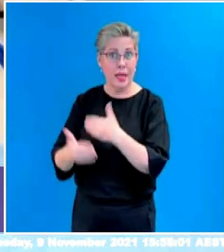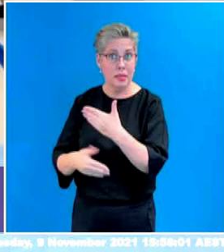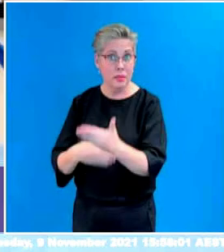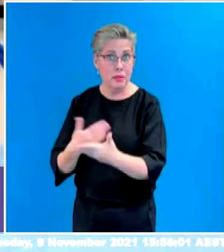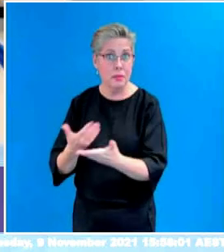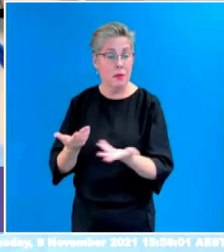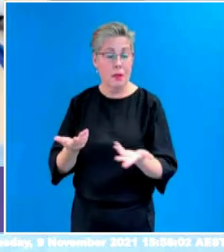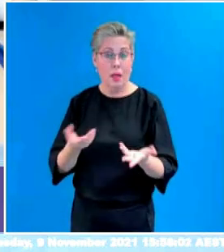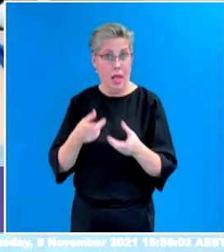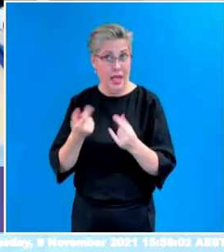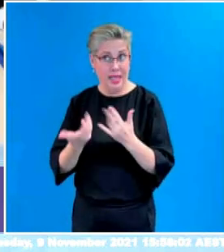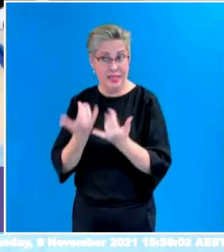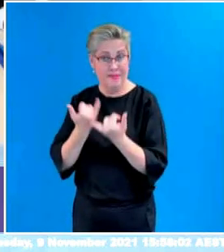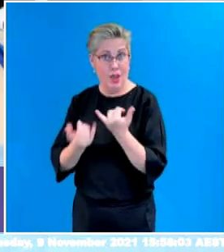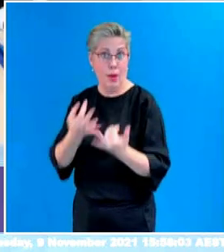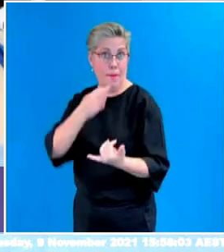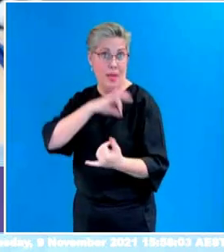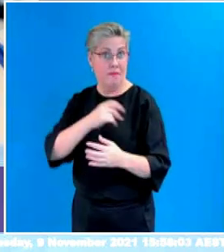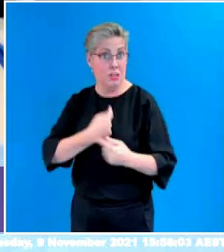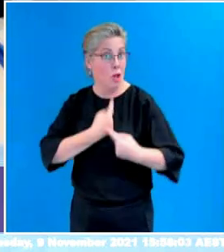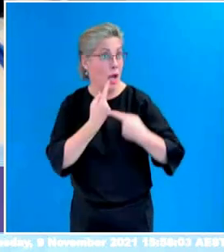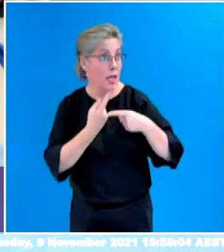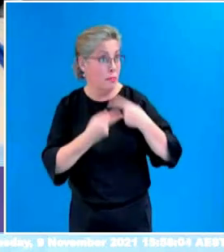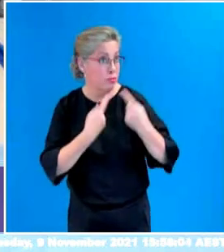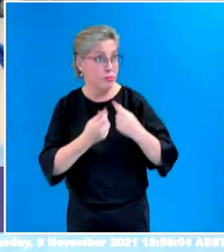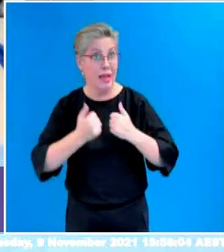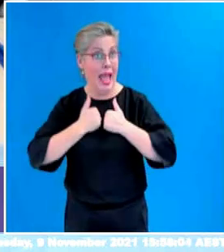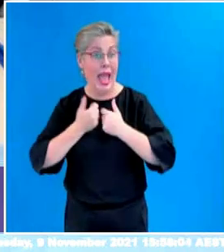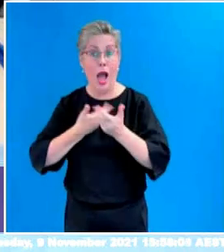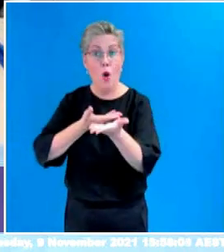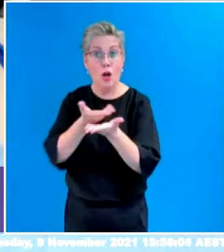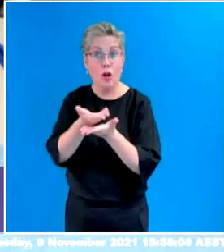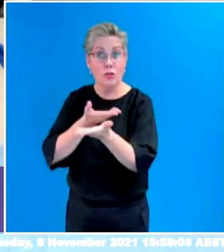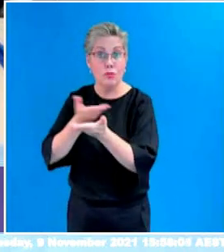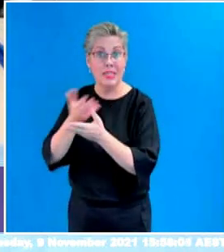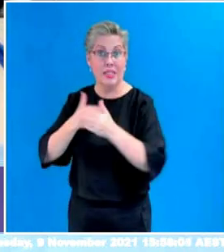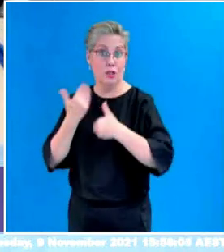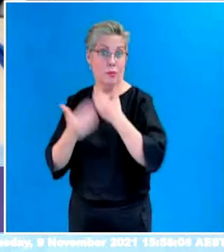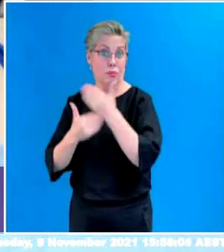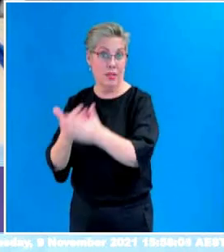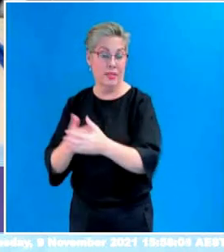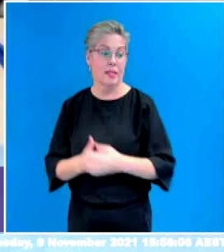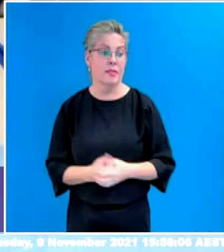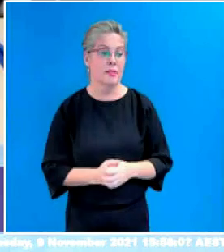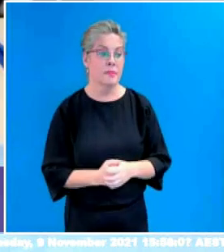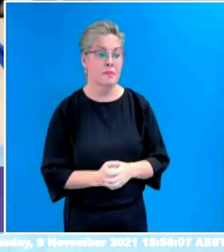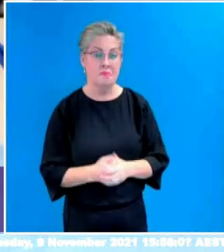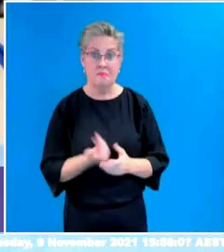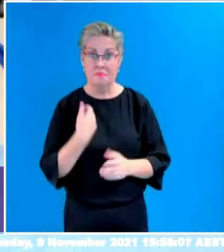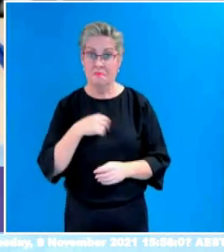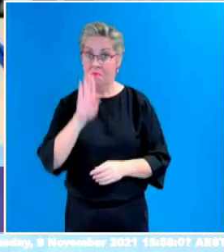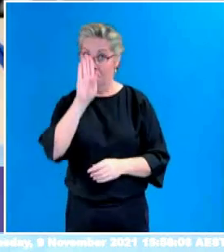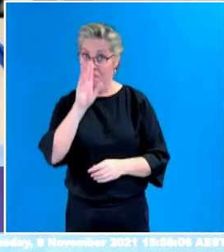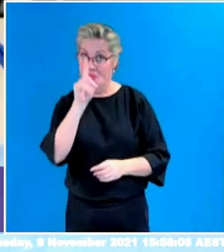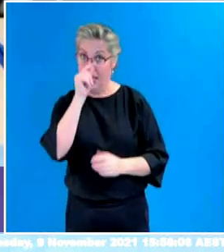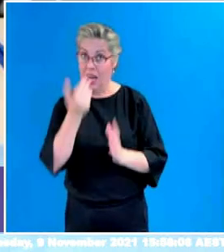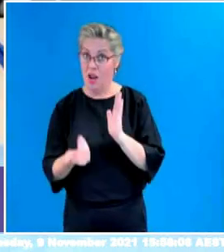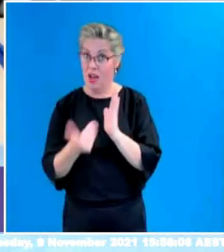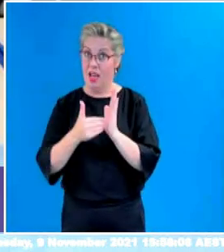I can talk through that if that's helpful. Just on Mr Walter's answer, the same is true within the